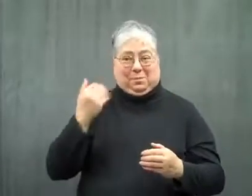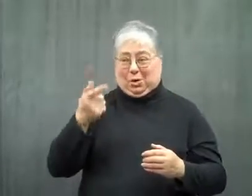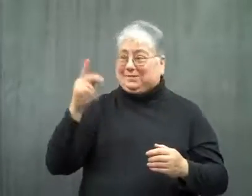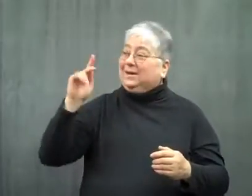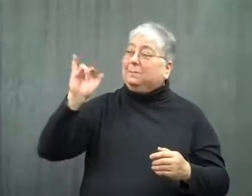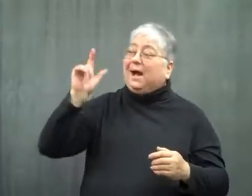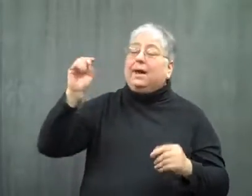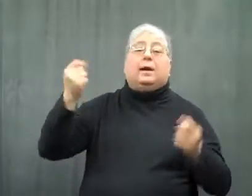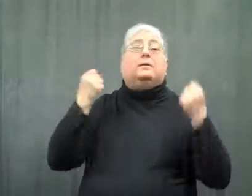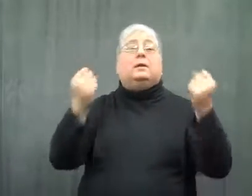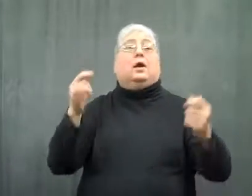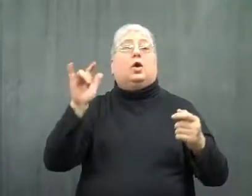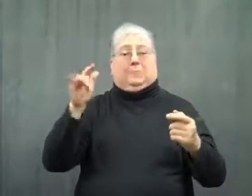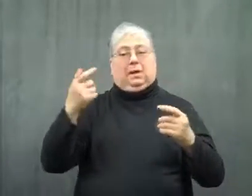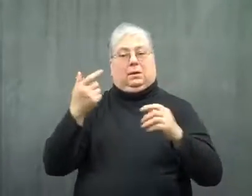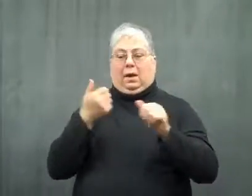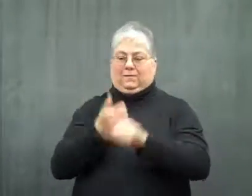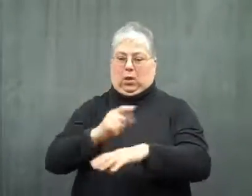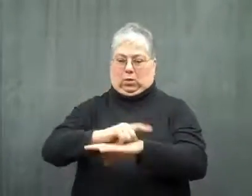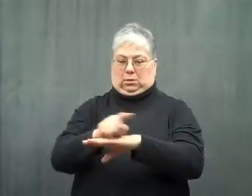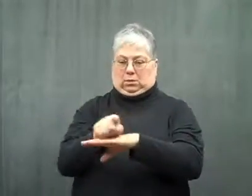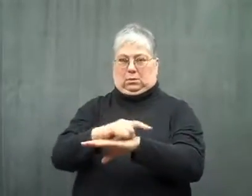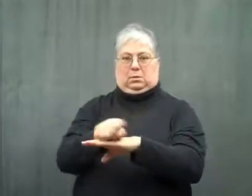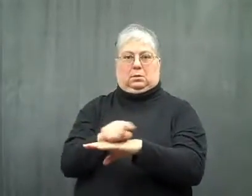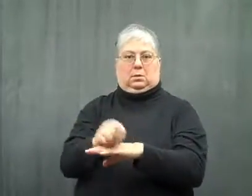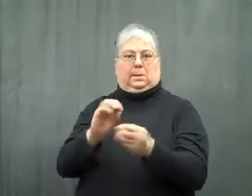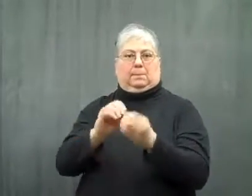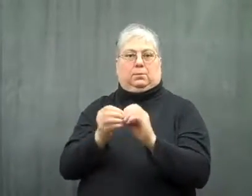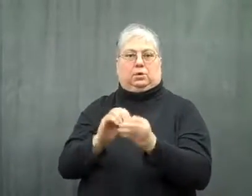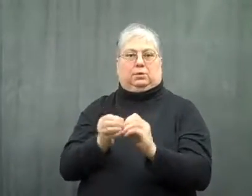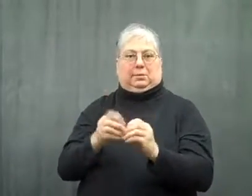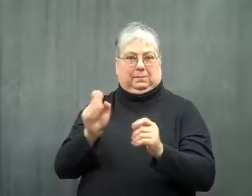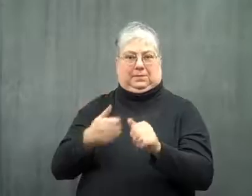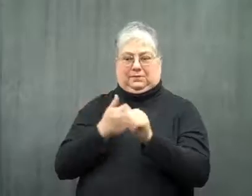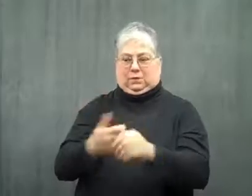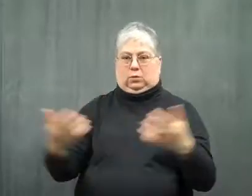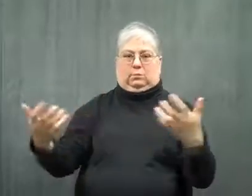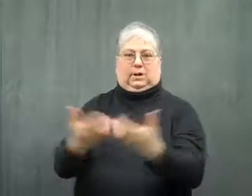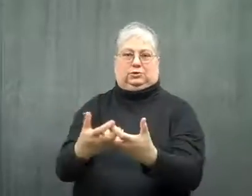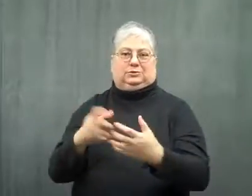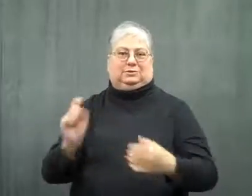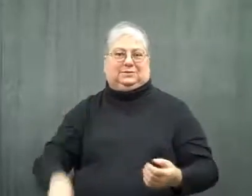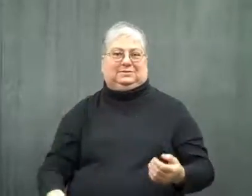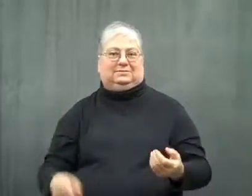Pilots fly according to the compass numbers, and the numbers have to match.